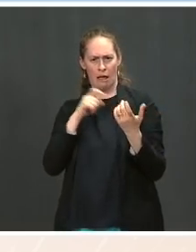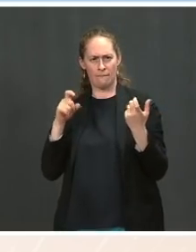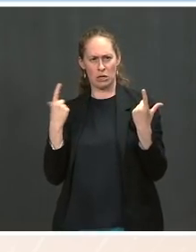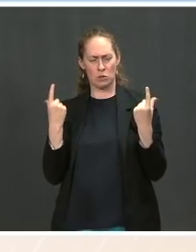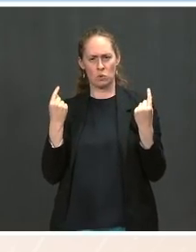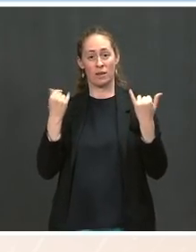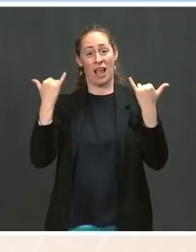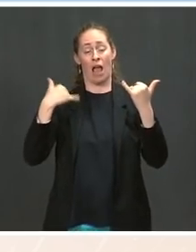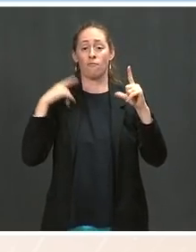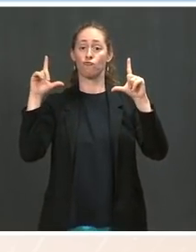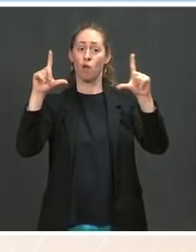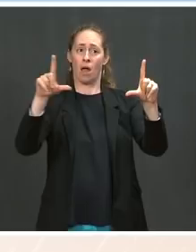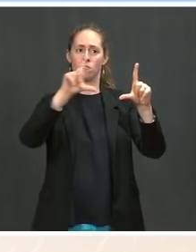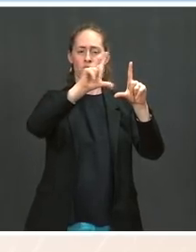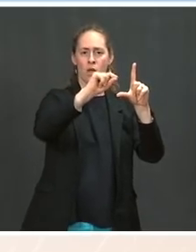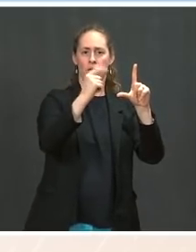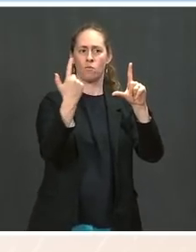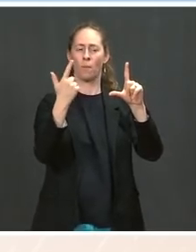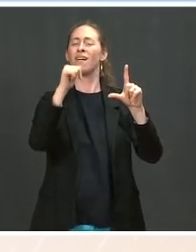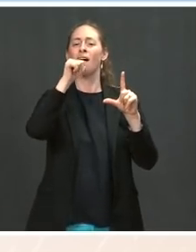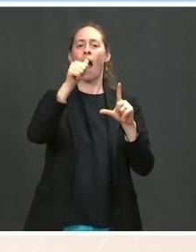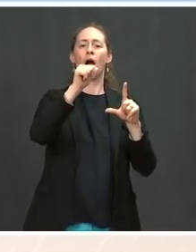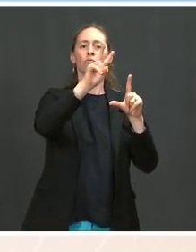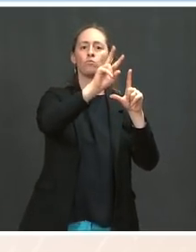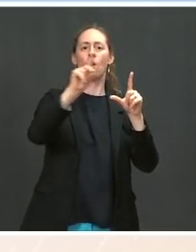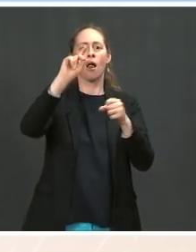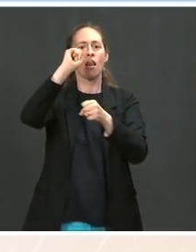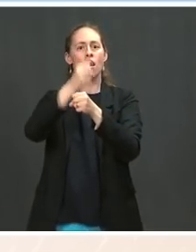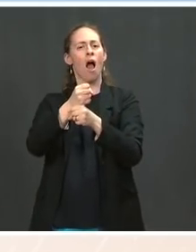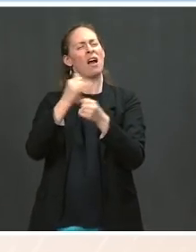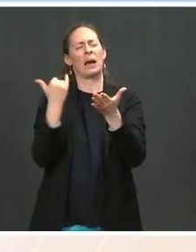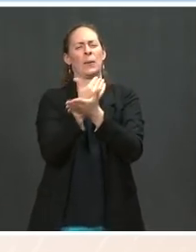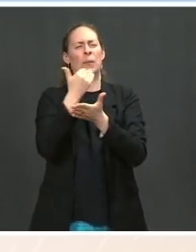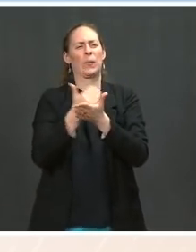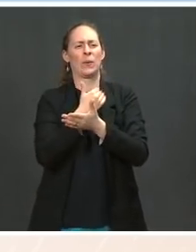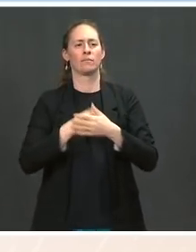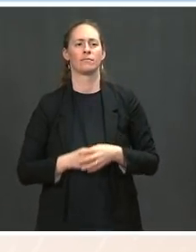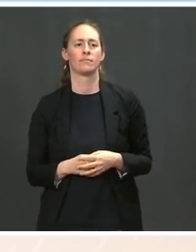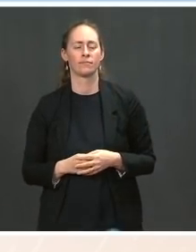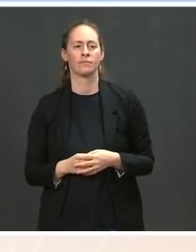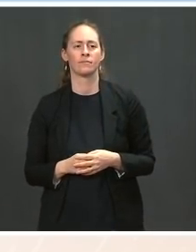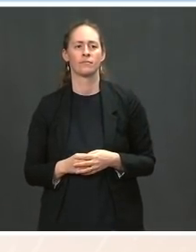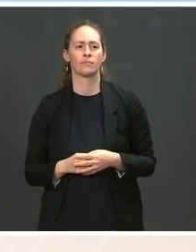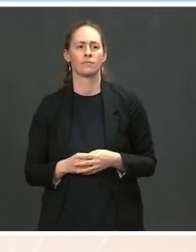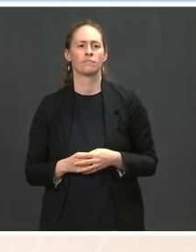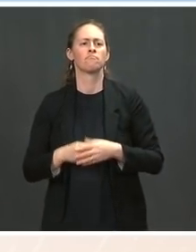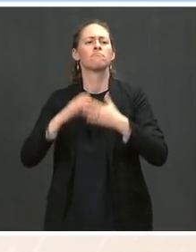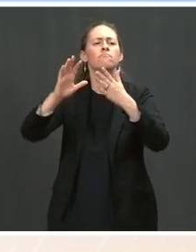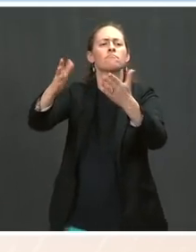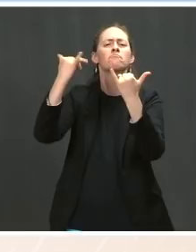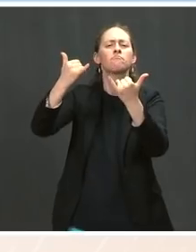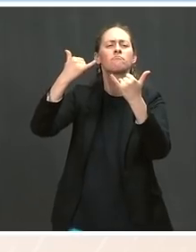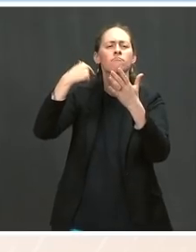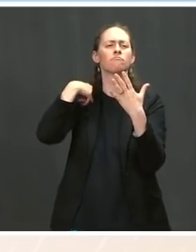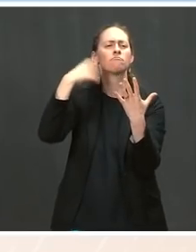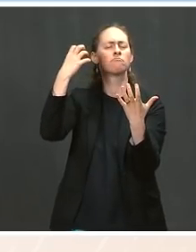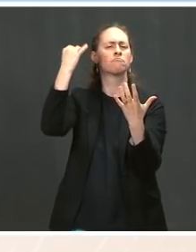the Kremlin is saying the summit -- the proposed summit that the President proposed -- would be contingent on U.S. behavior.